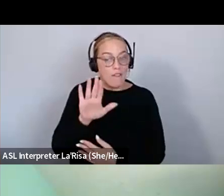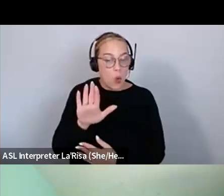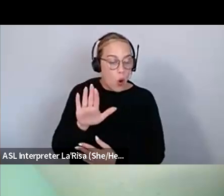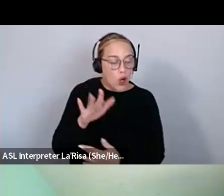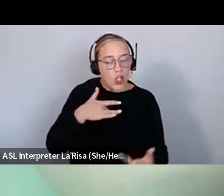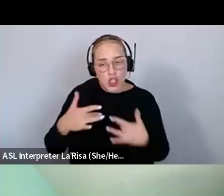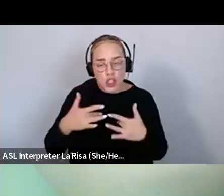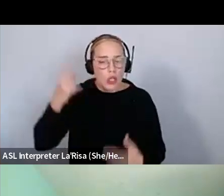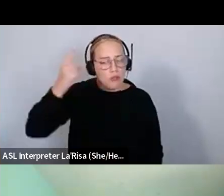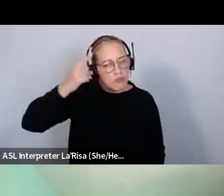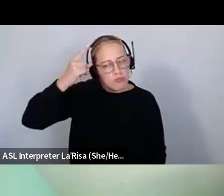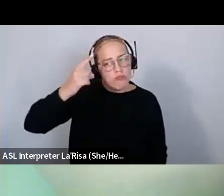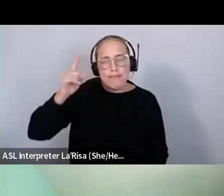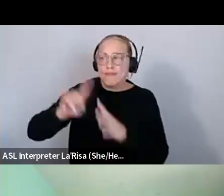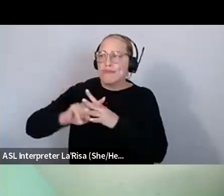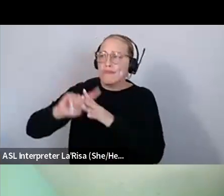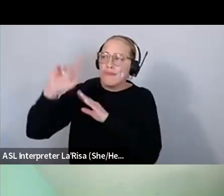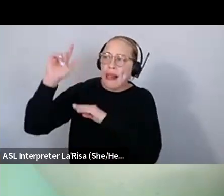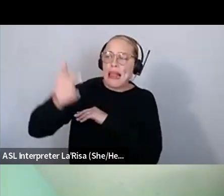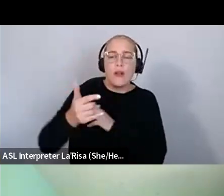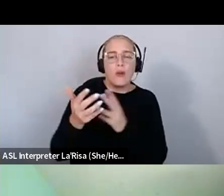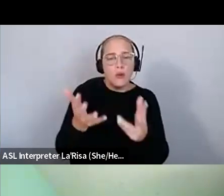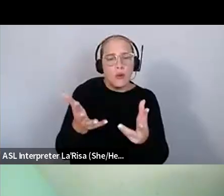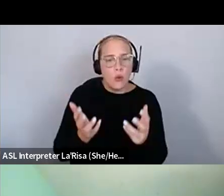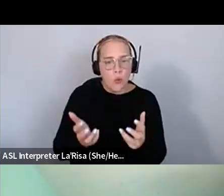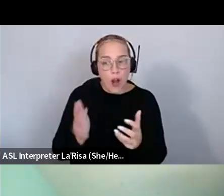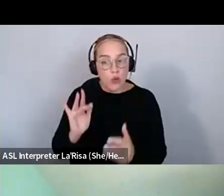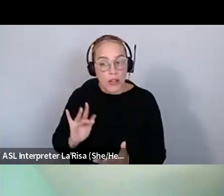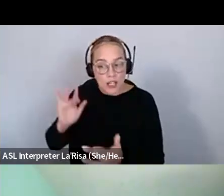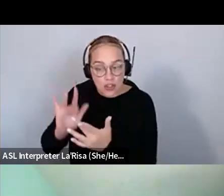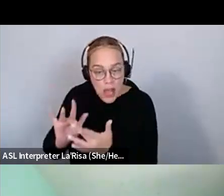We have Stephanie's number here at APRIL. If any of you have